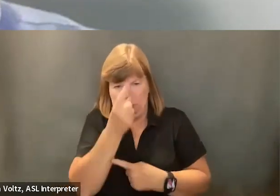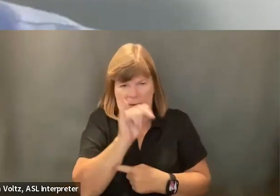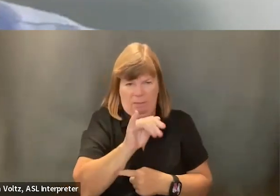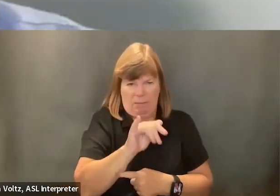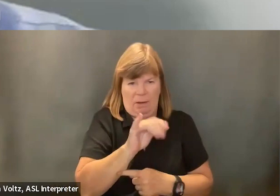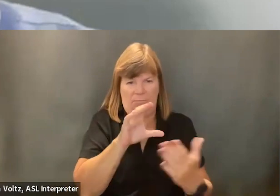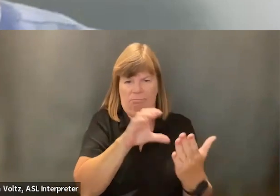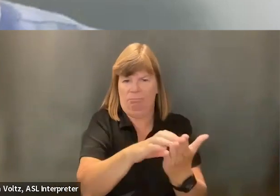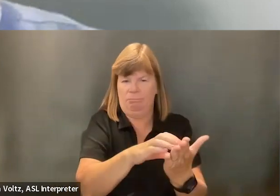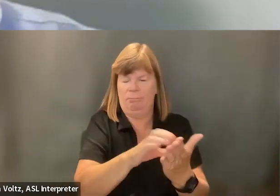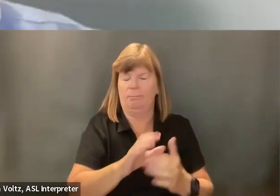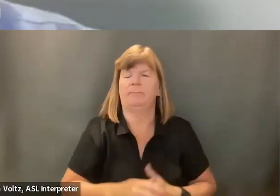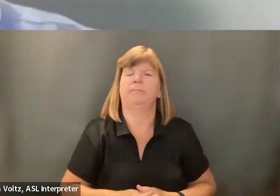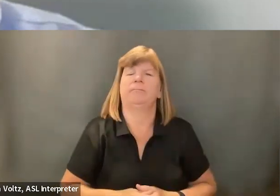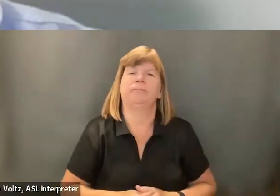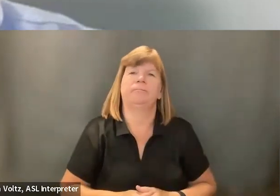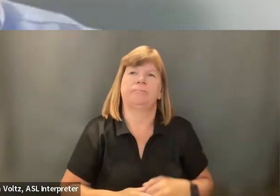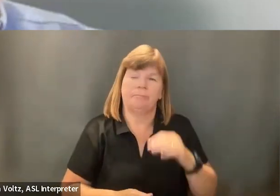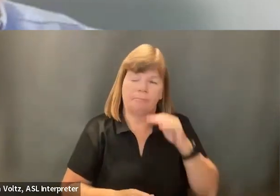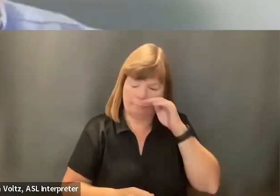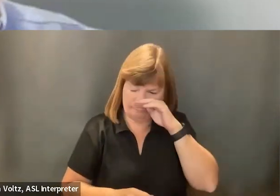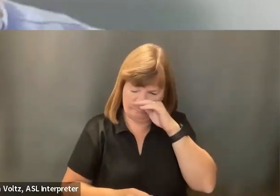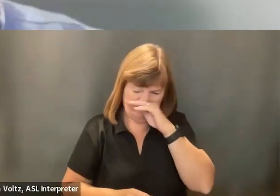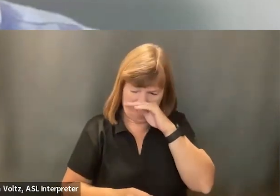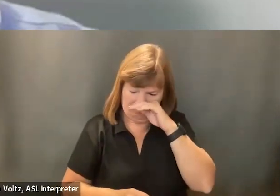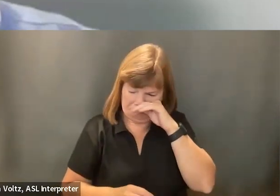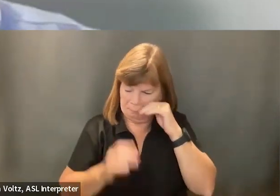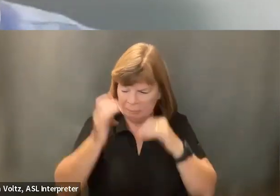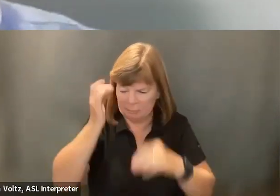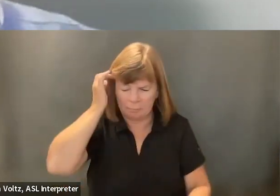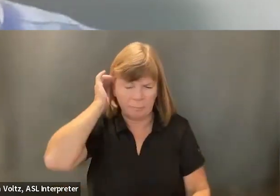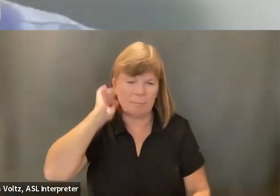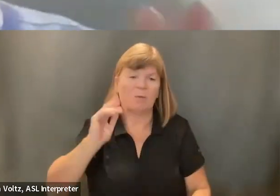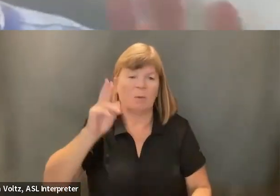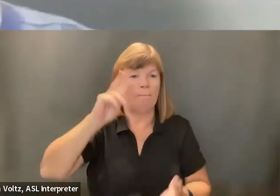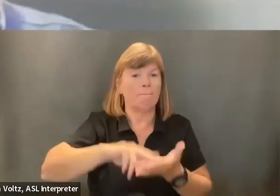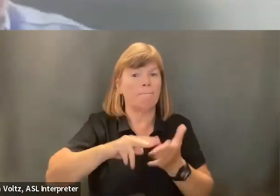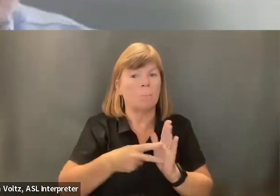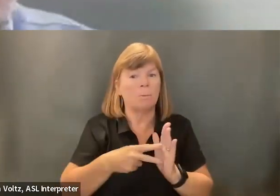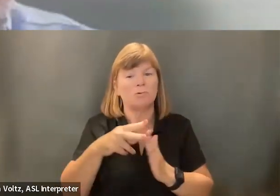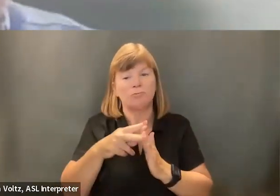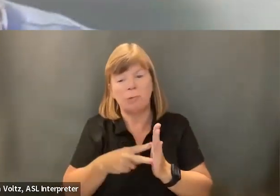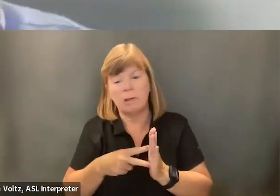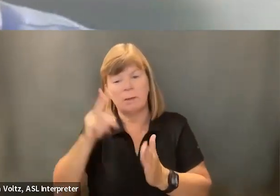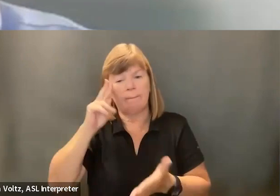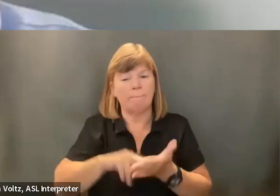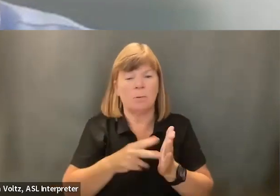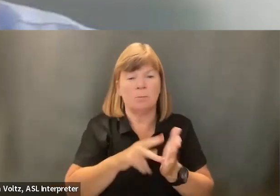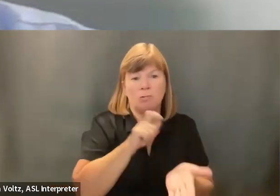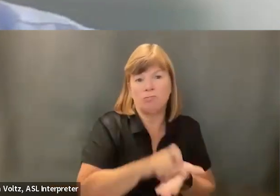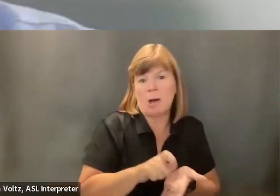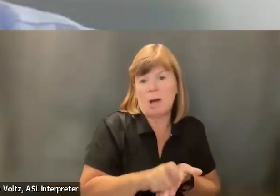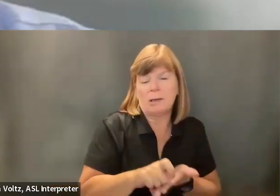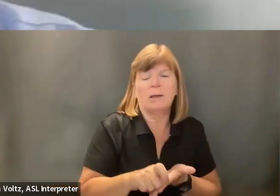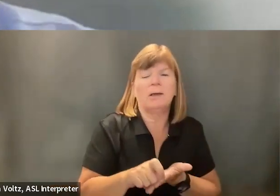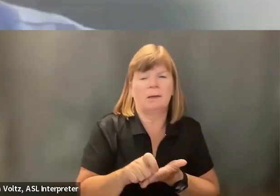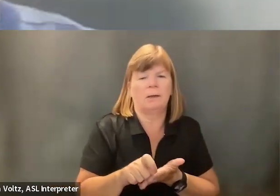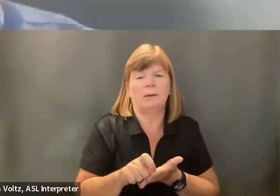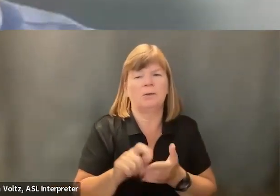text the purpose of of reading or purpose of writing as an author is to provide new information